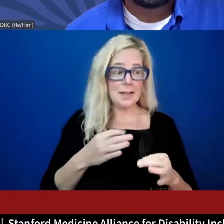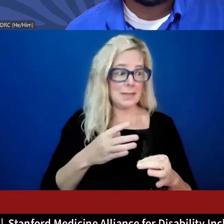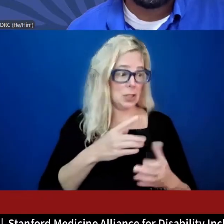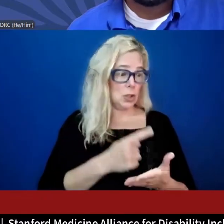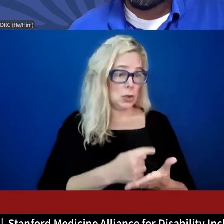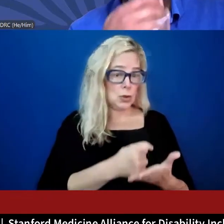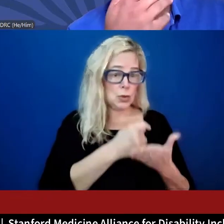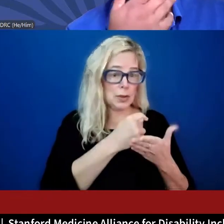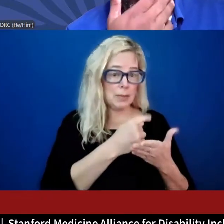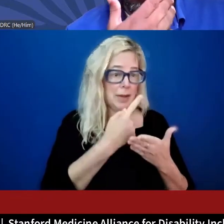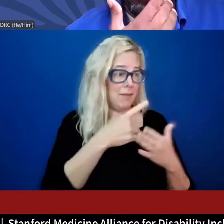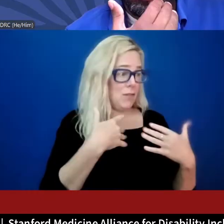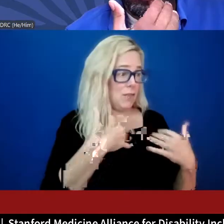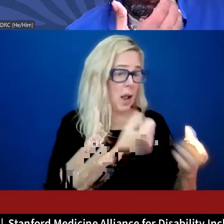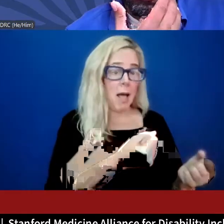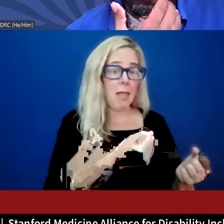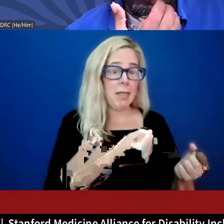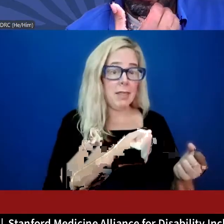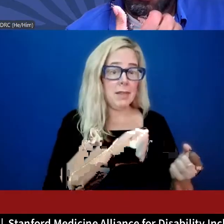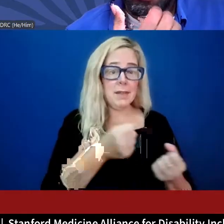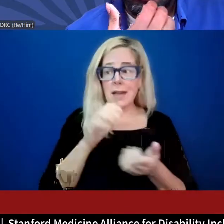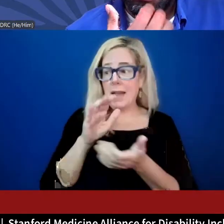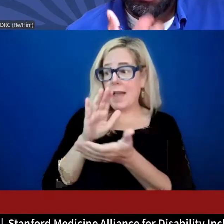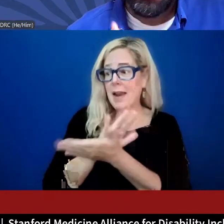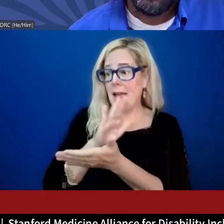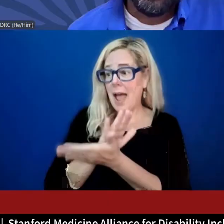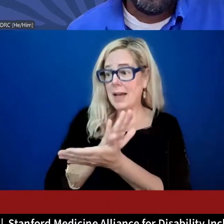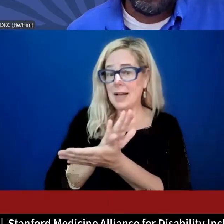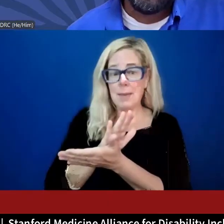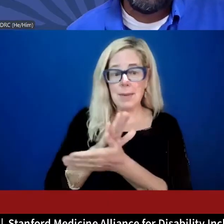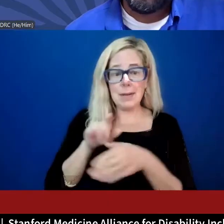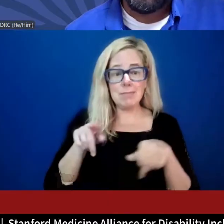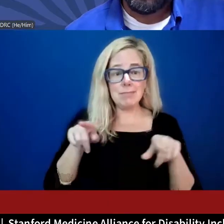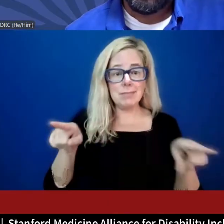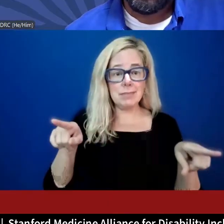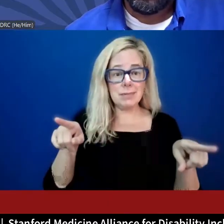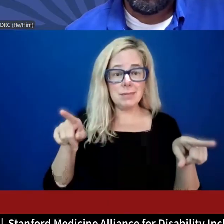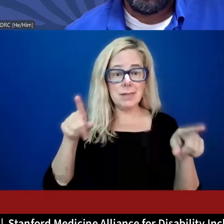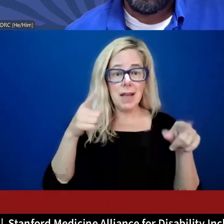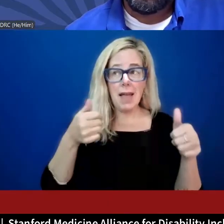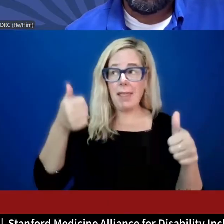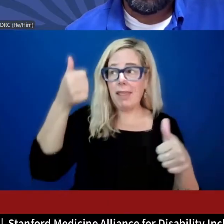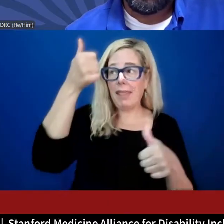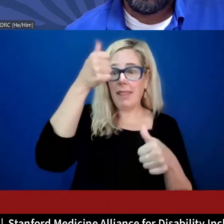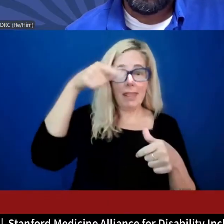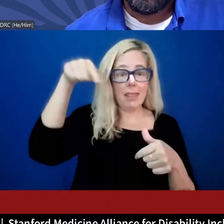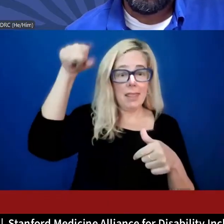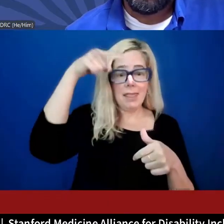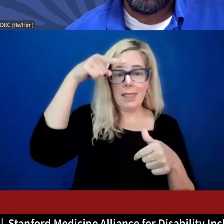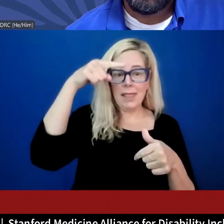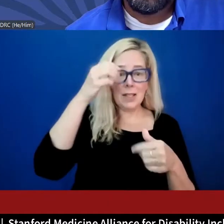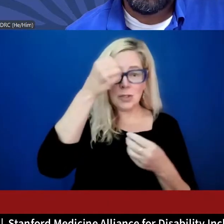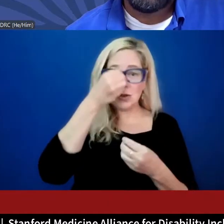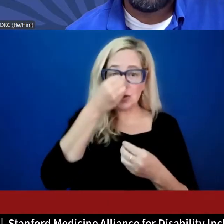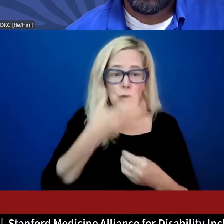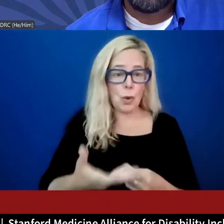that could be a situation that can kill you and they do not care and I'm a tough person,